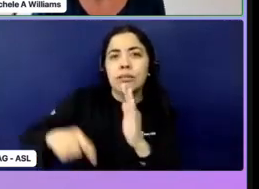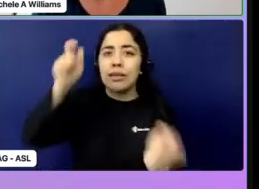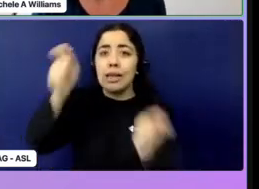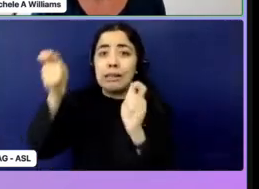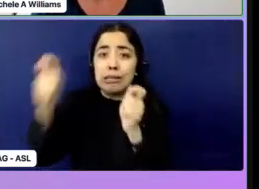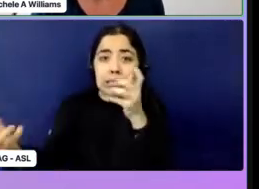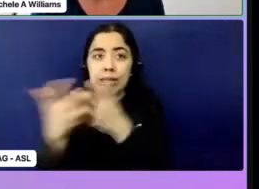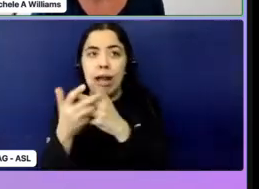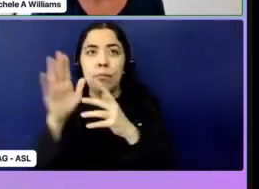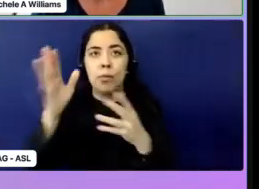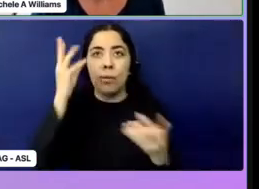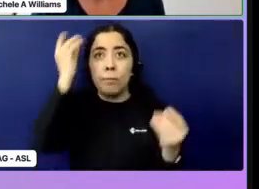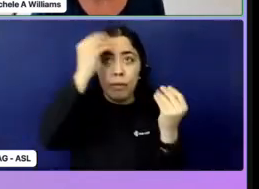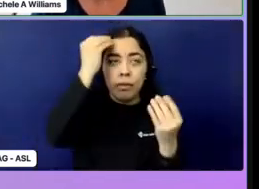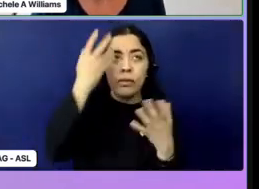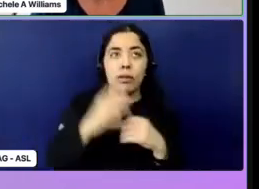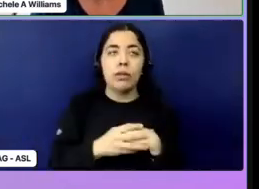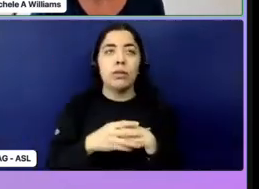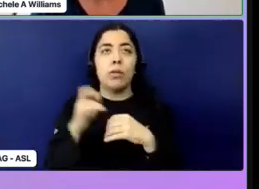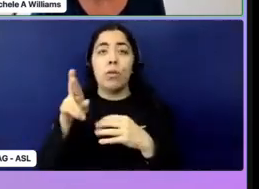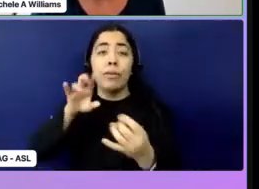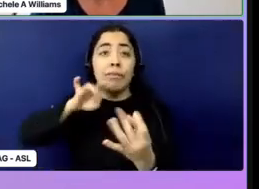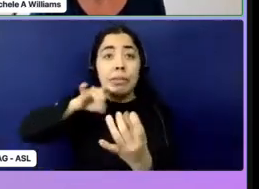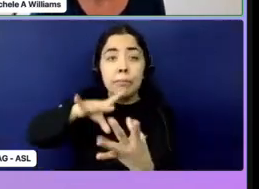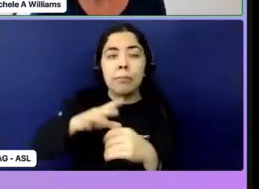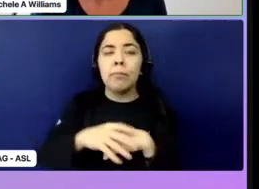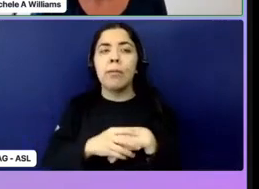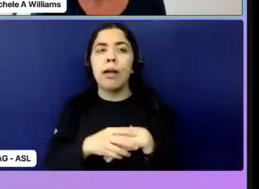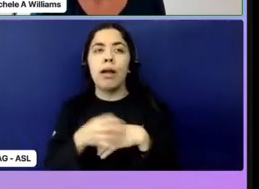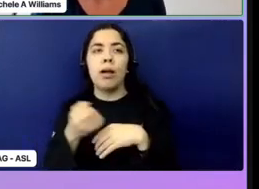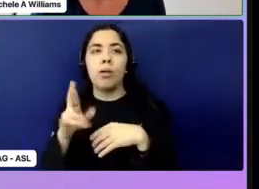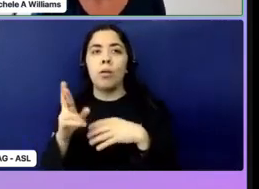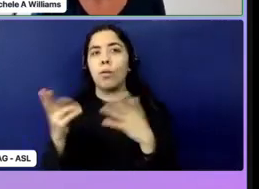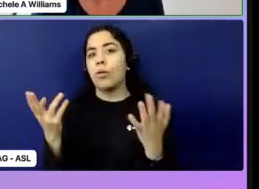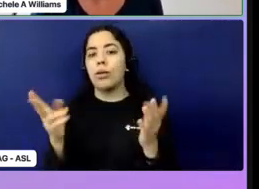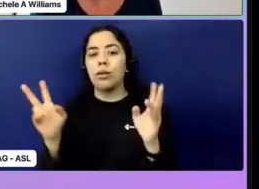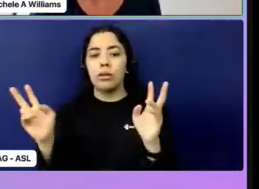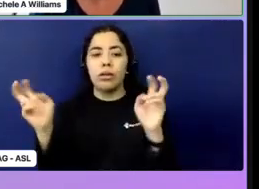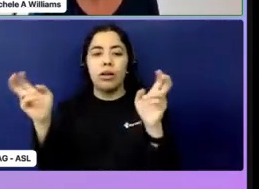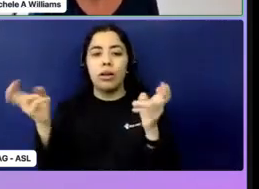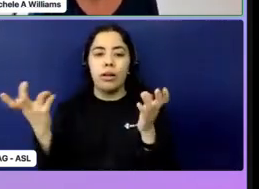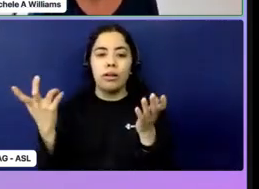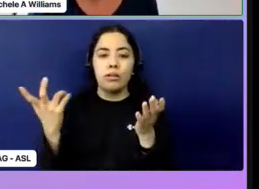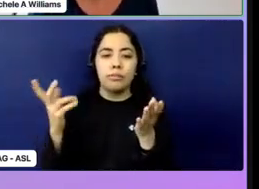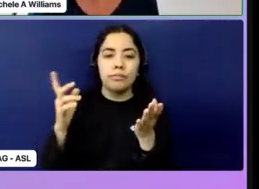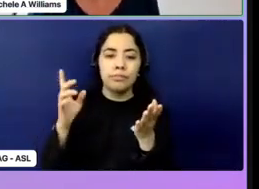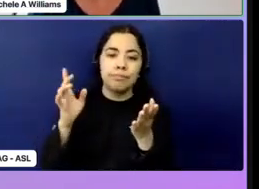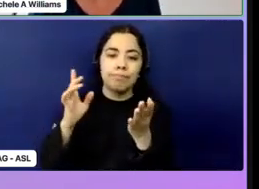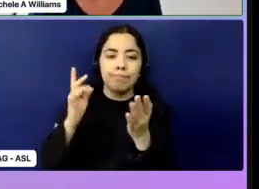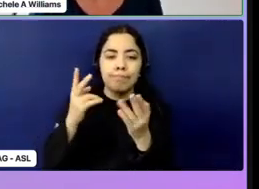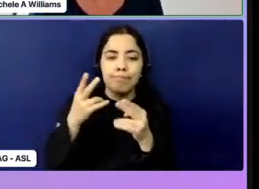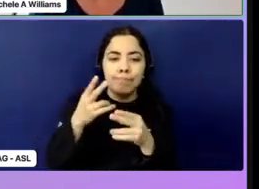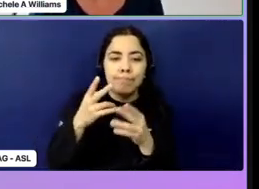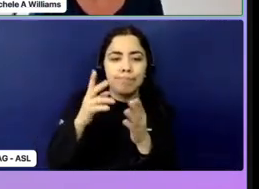as mentioned, I didn't want to spend too much time on adapting methods or giving feedback on how to say go